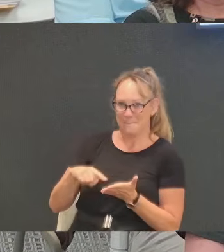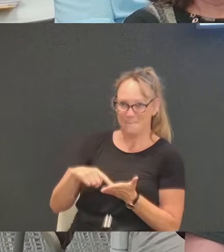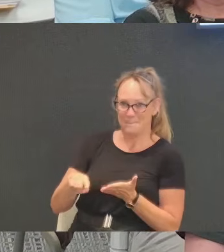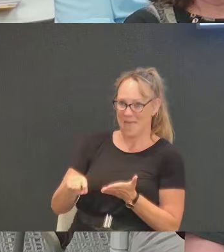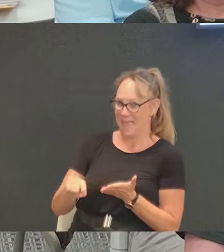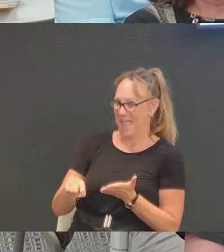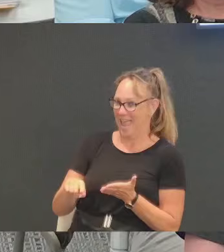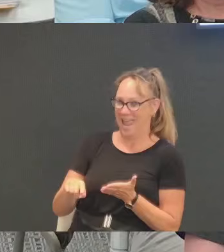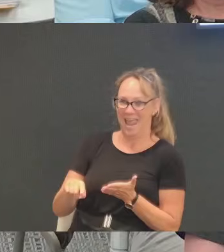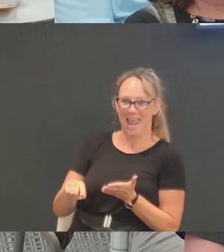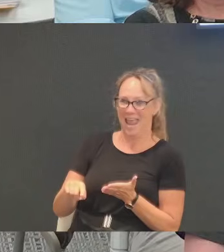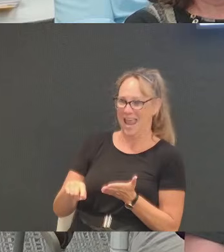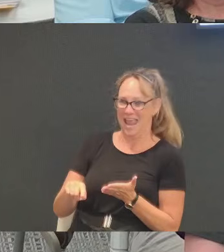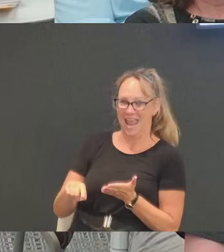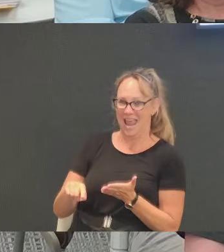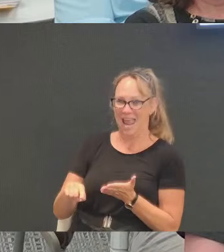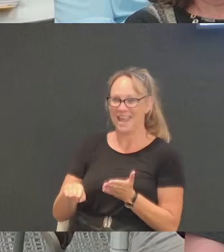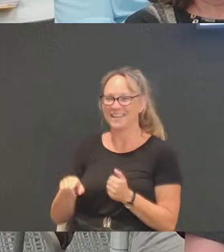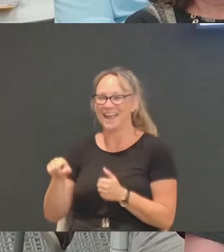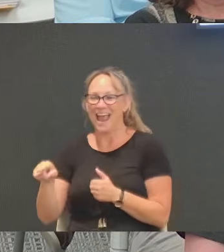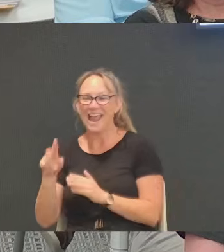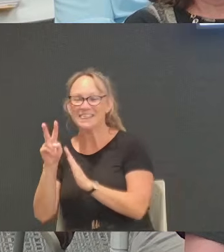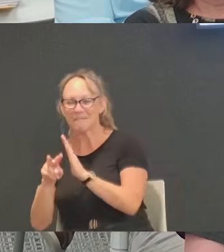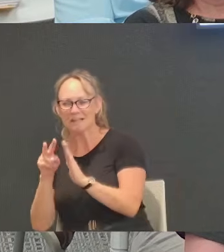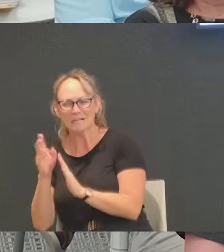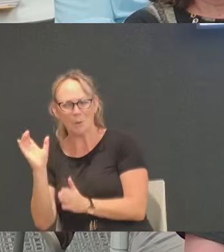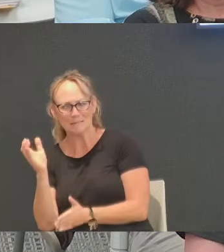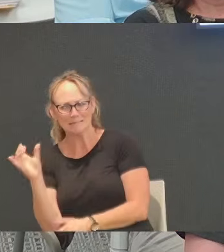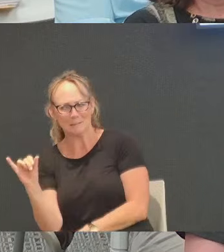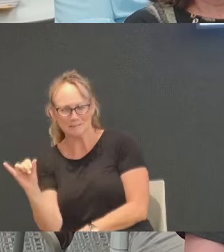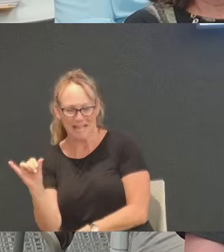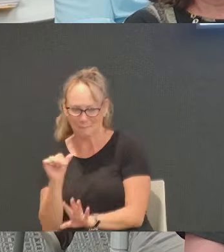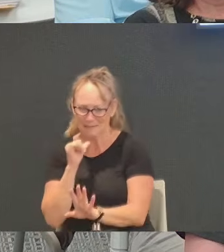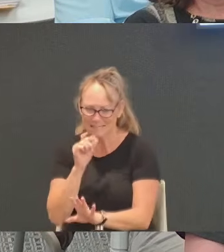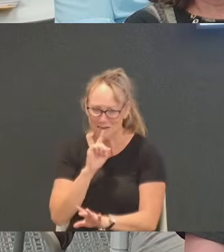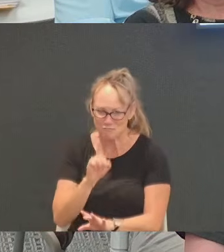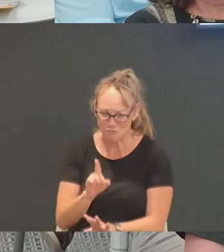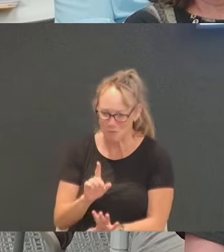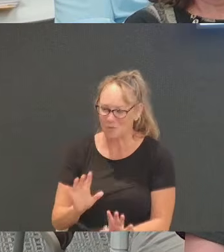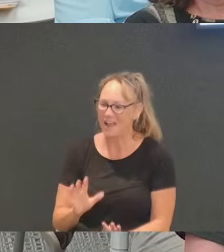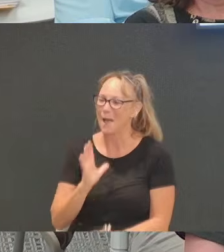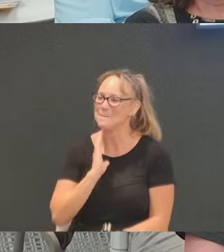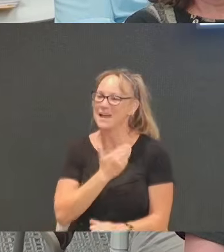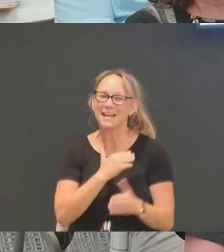as it's kind of indicated in there. but we did work with our community partners